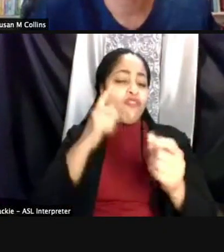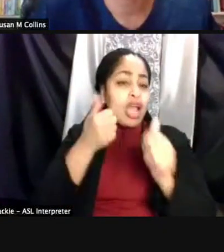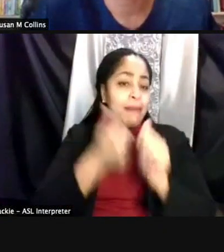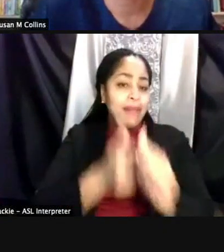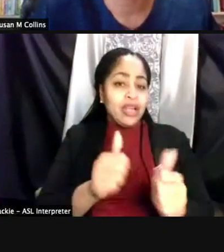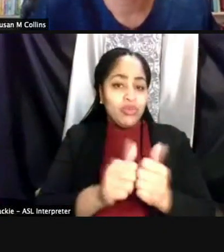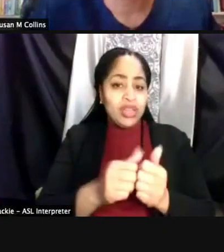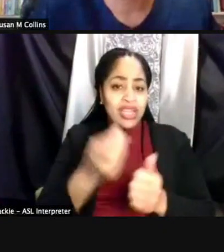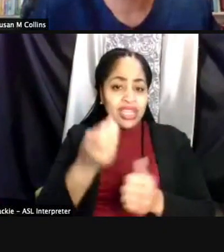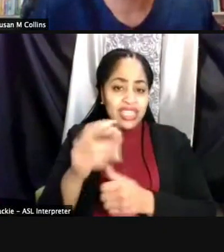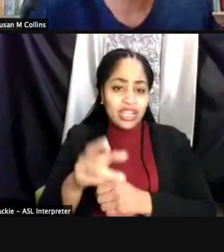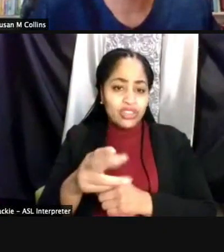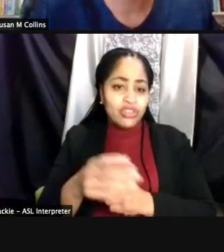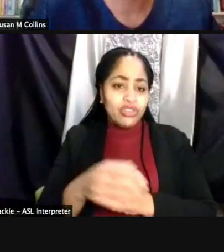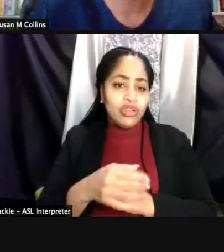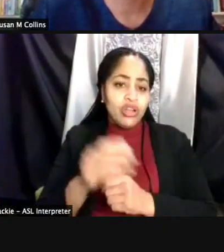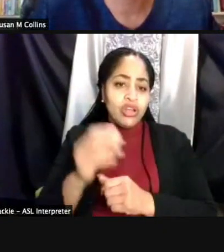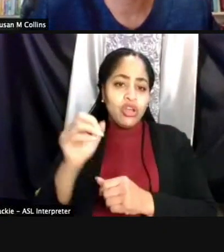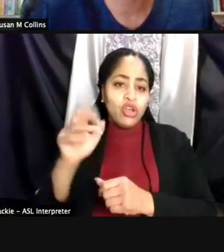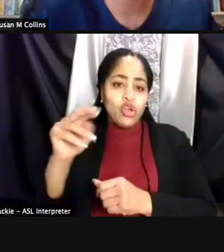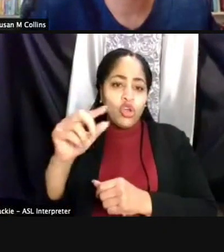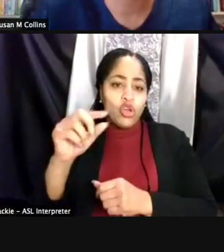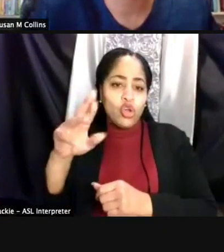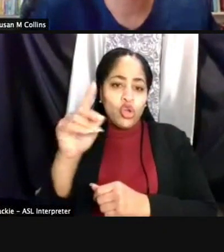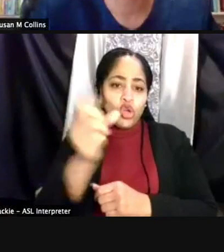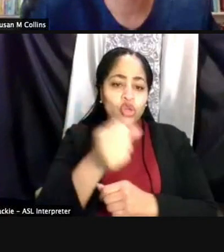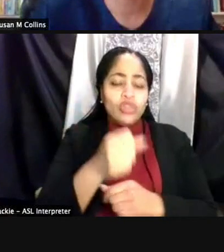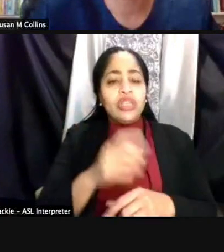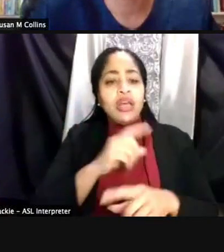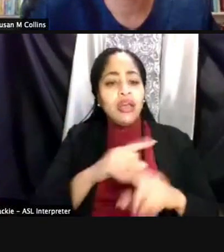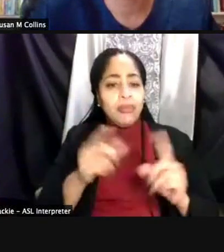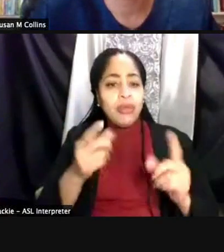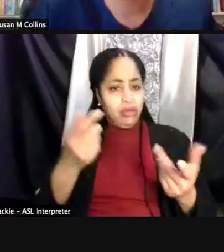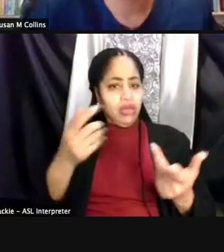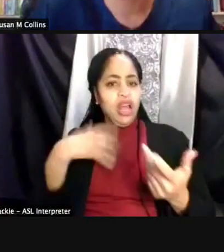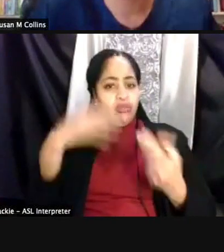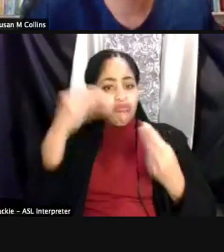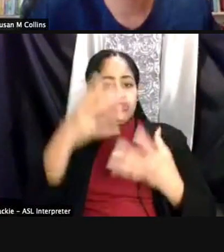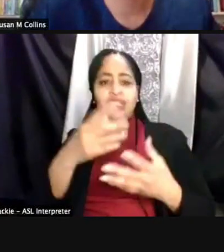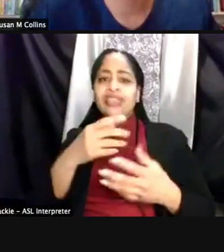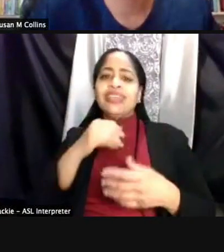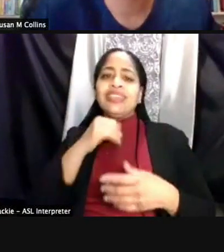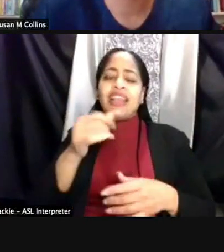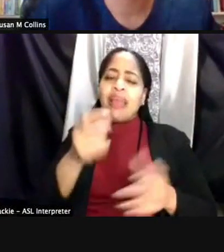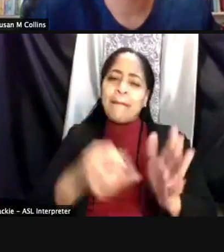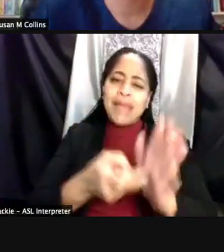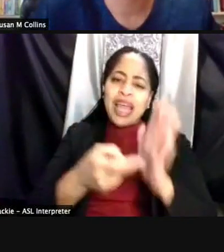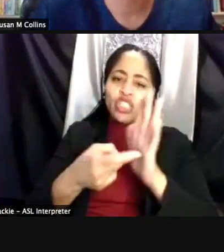I just do wanna make a plug that even if it's not in the quote, mandatory groups, we really are encouraging everyone